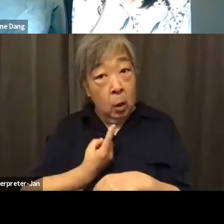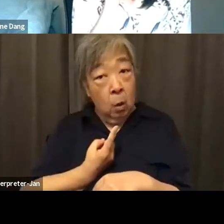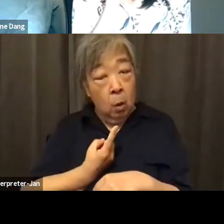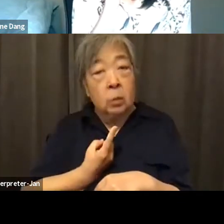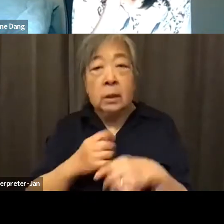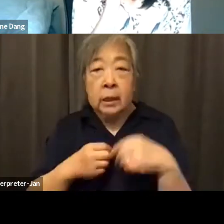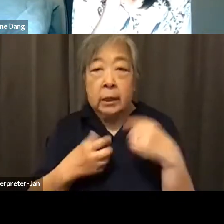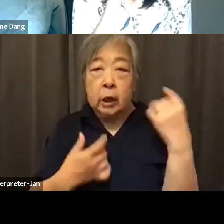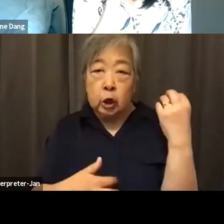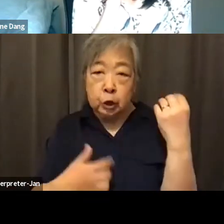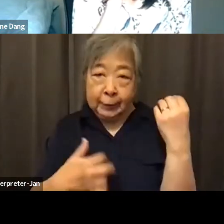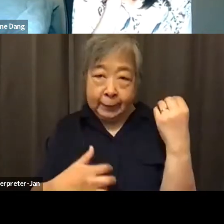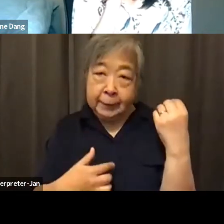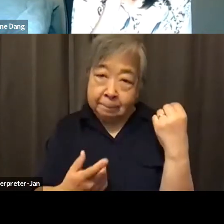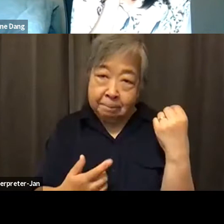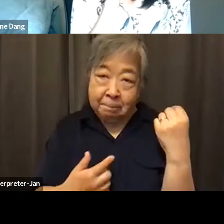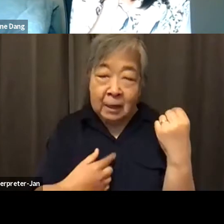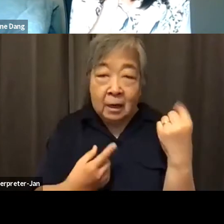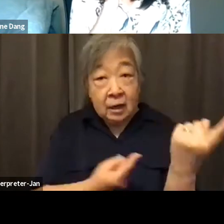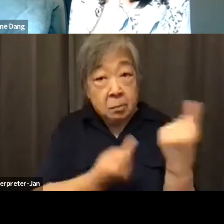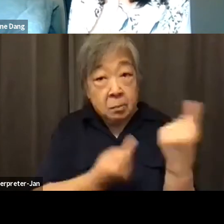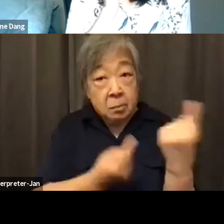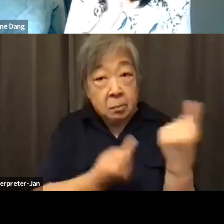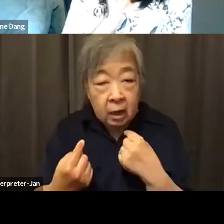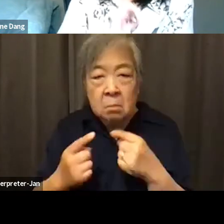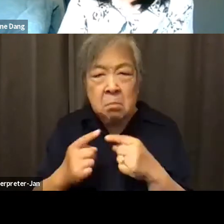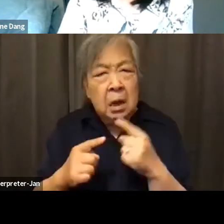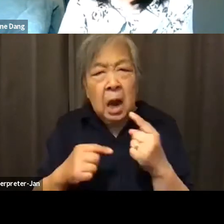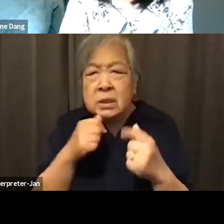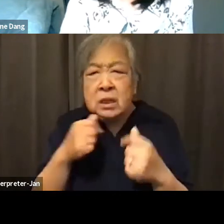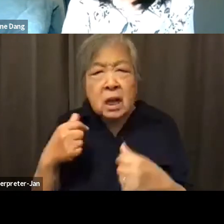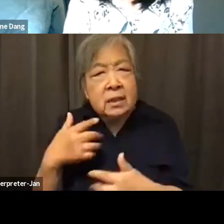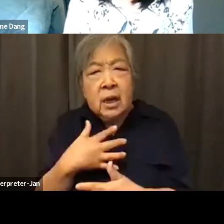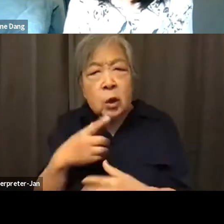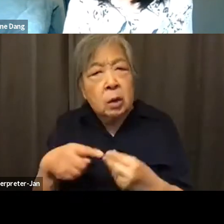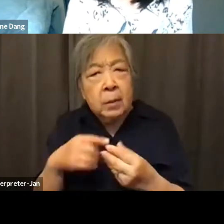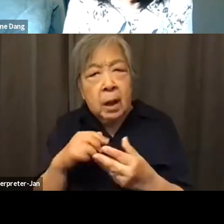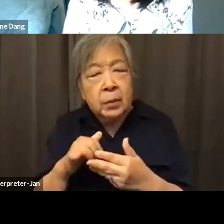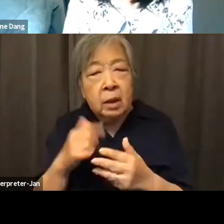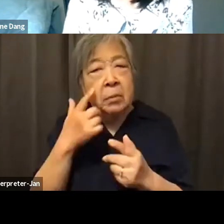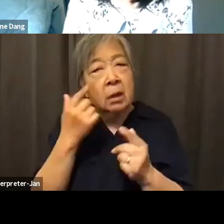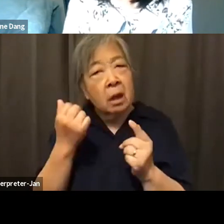the way back but I wasn't too scared about that, because I do have friends who are blind